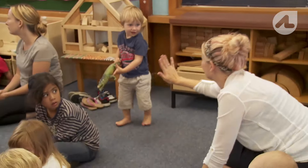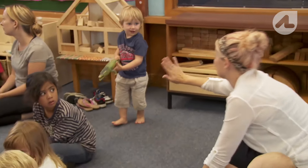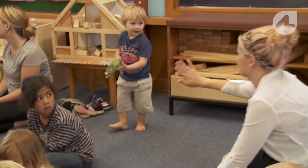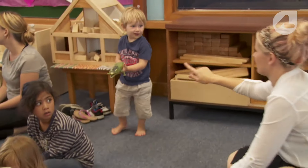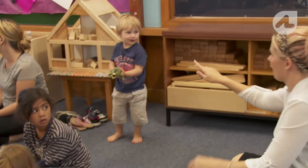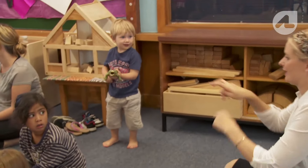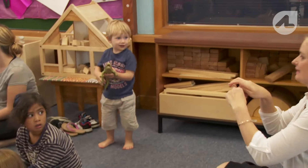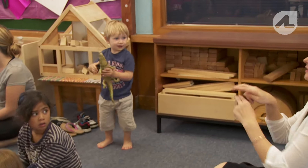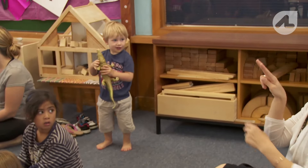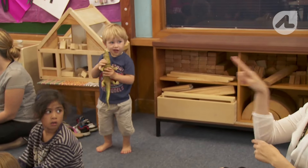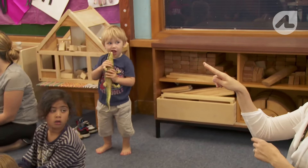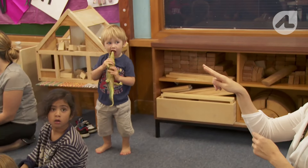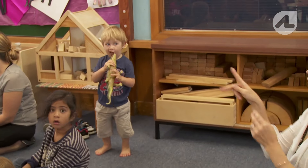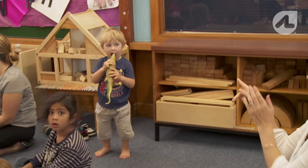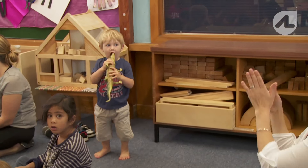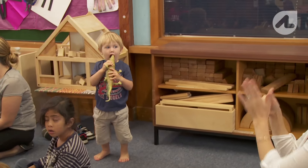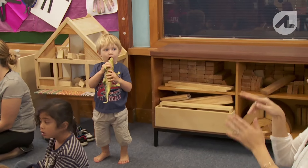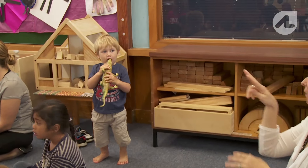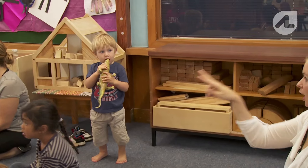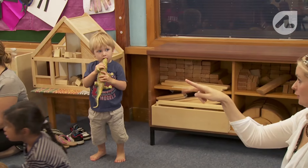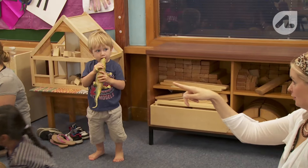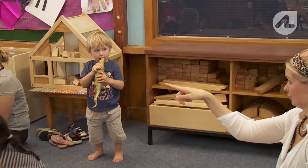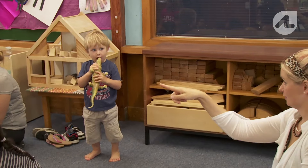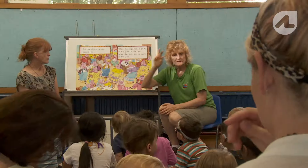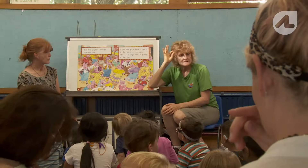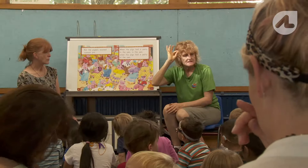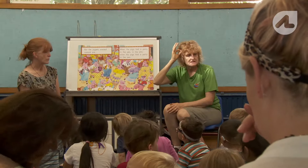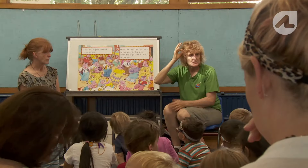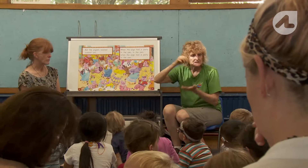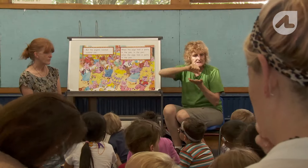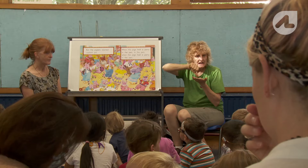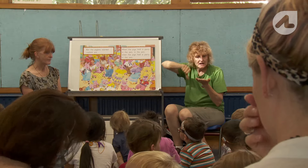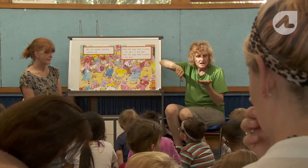Adrian, sit down and watch the teacher. Sit down and watch.